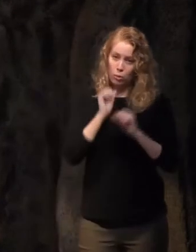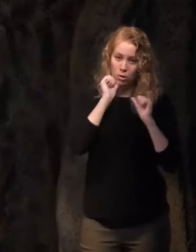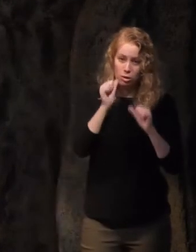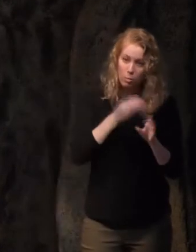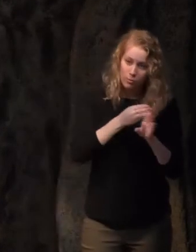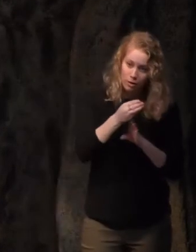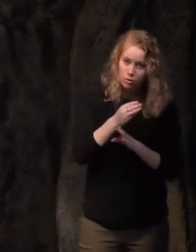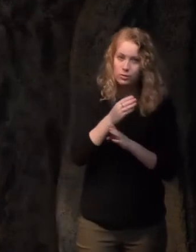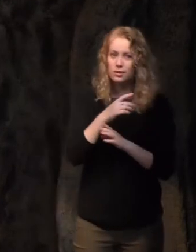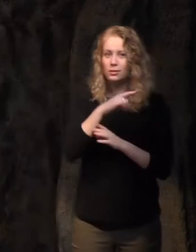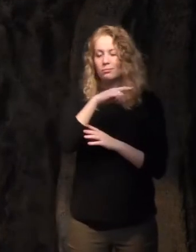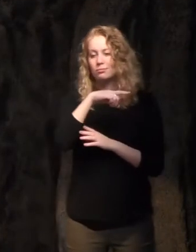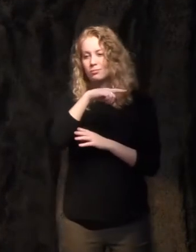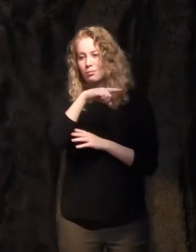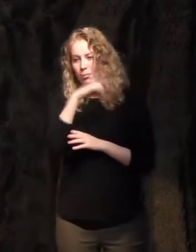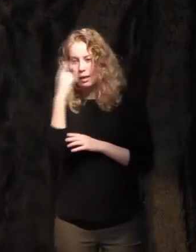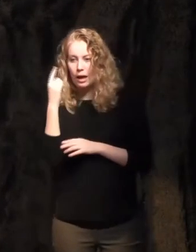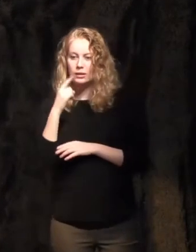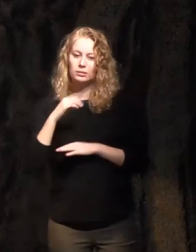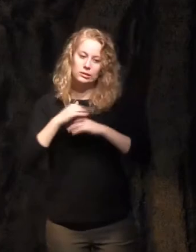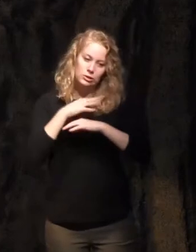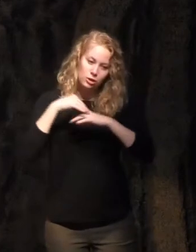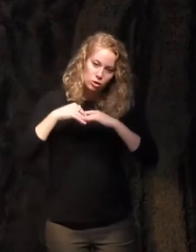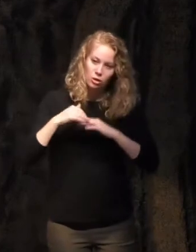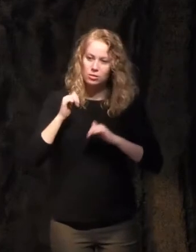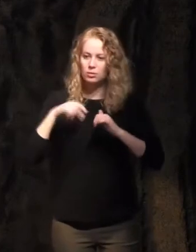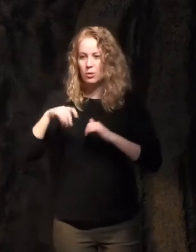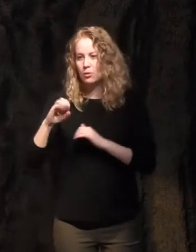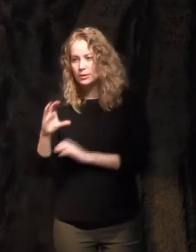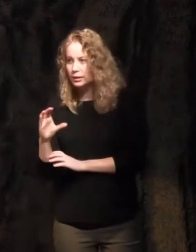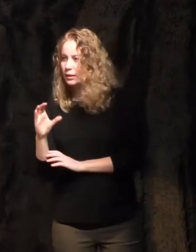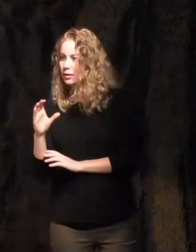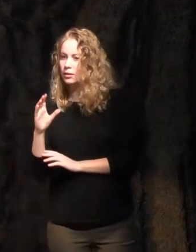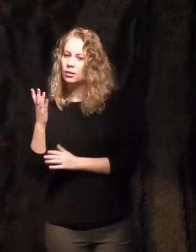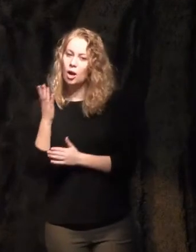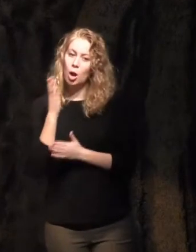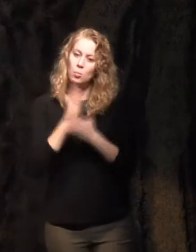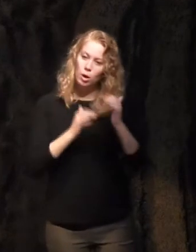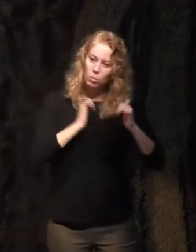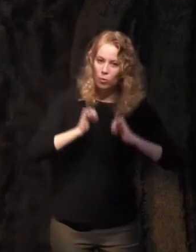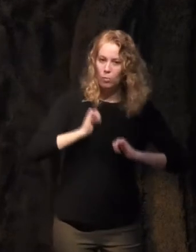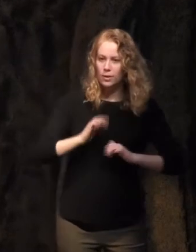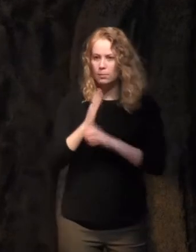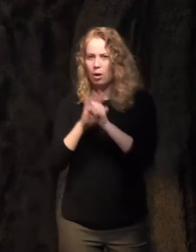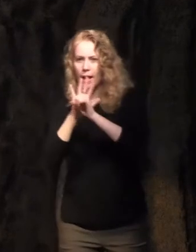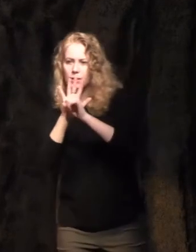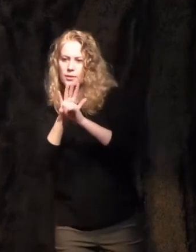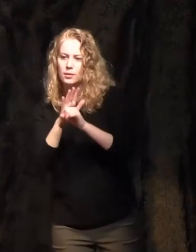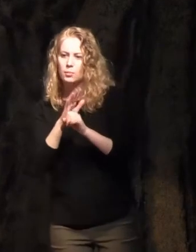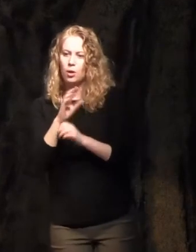Black indigenous and artists of color. Artists whose work is part performance, part activism. Artists with disabilities.